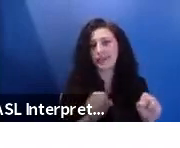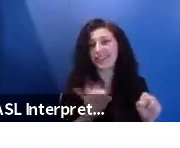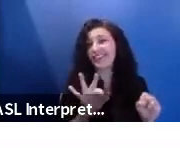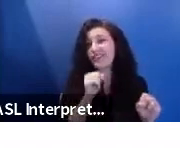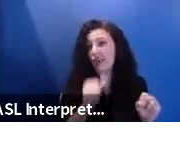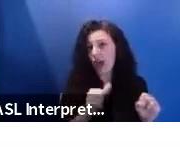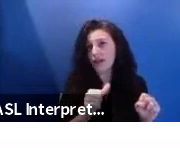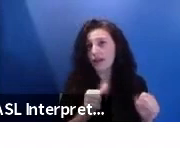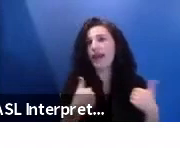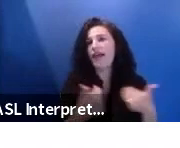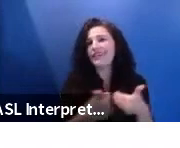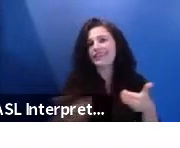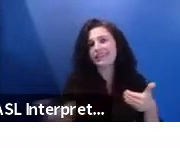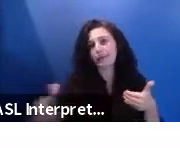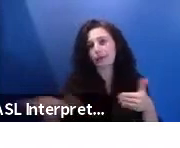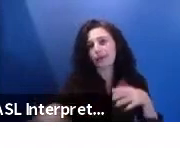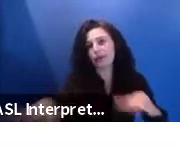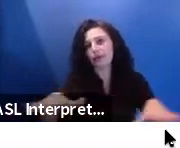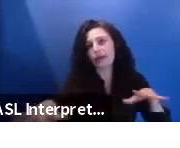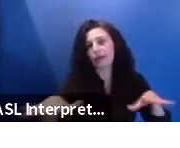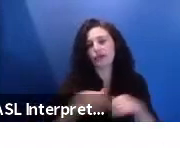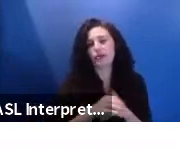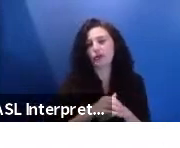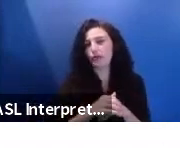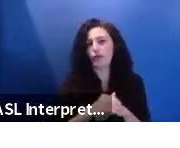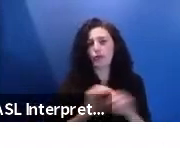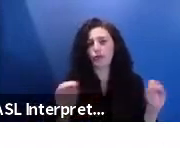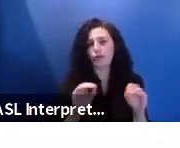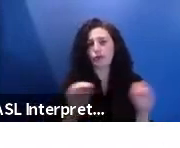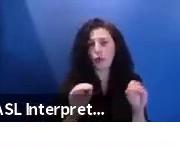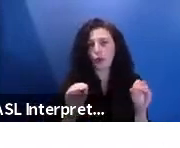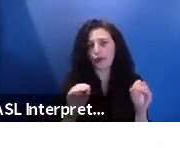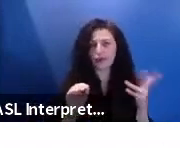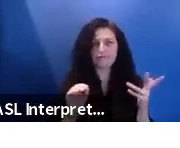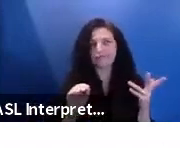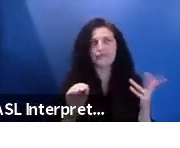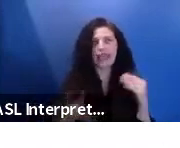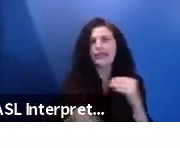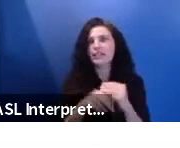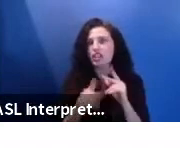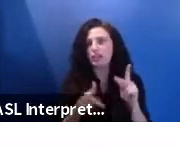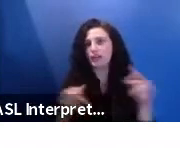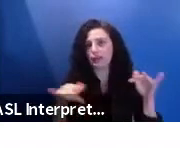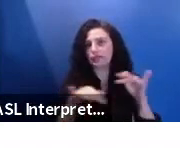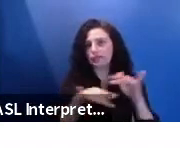so as to avoid the need for any kind of additional people being present. That only members of the props department